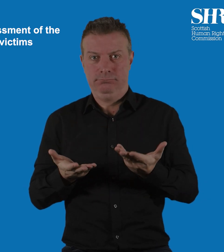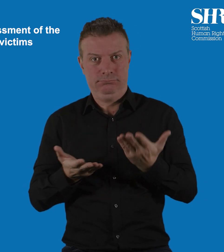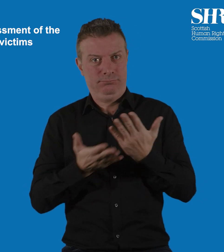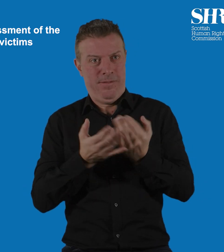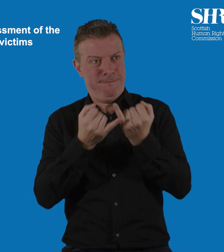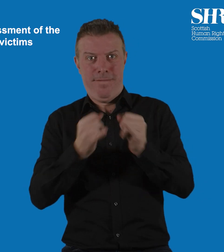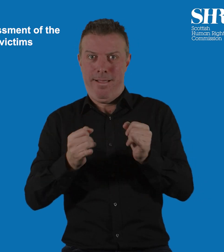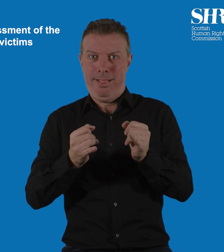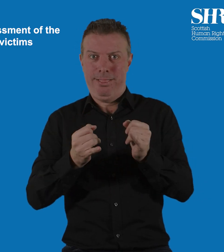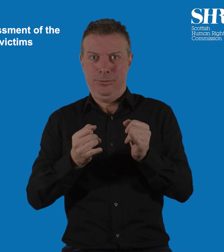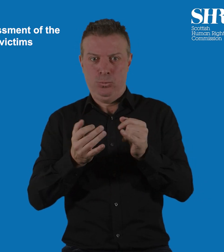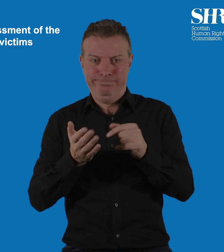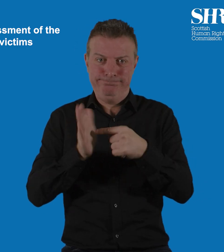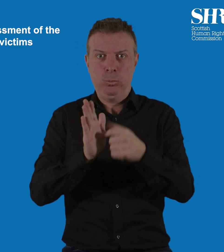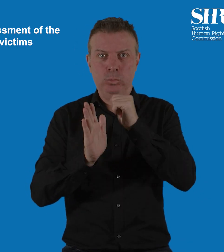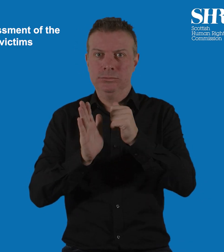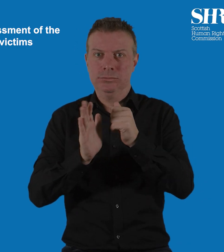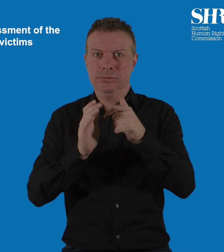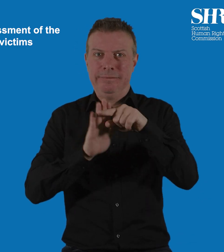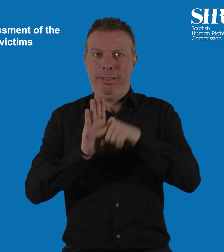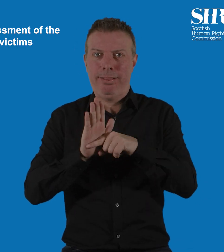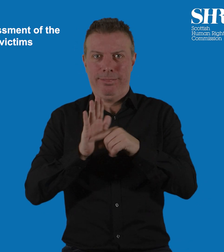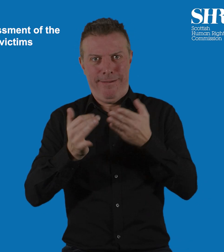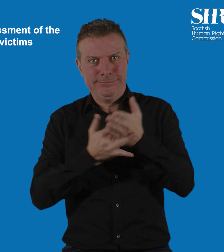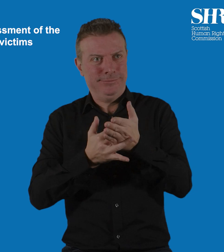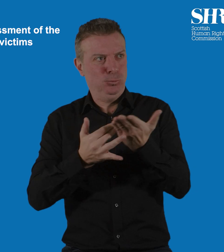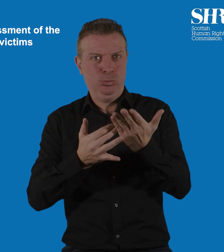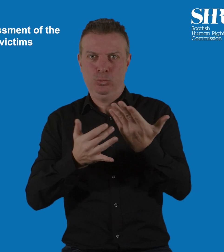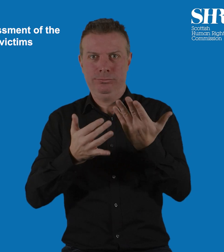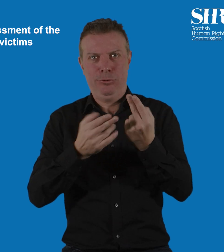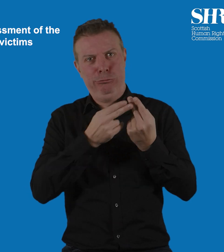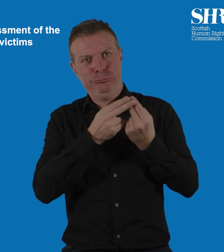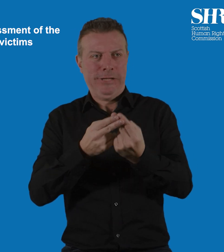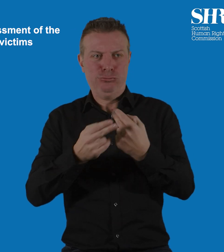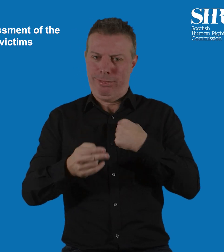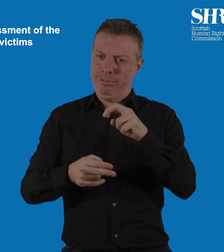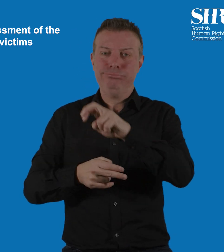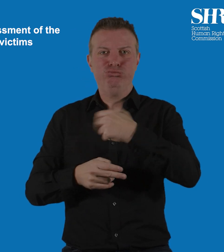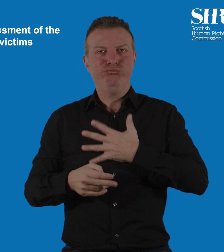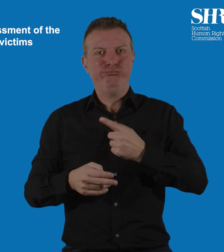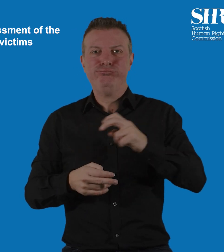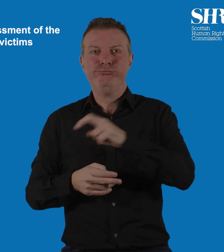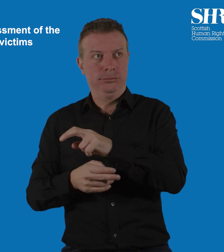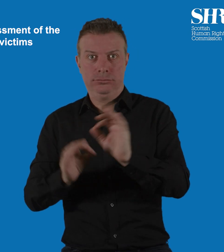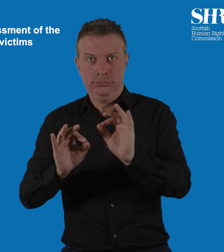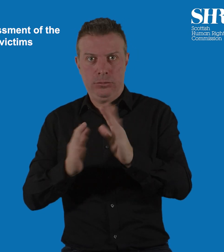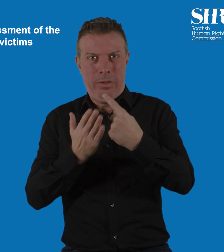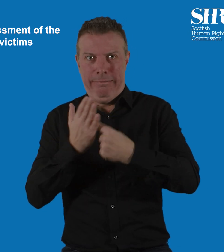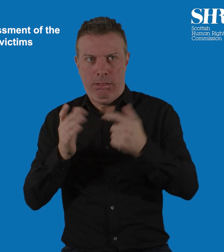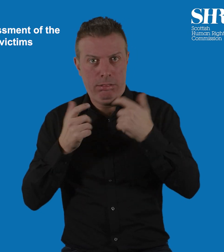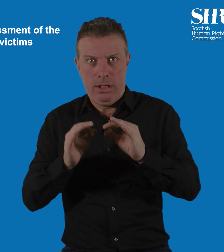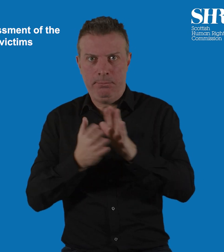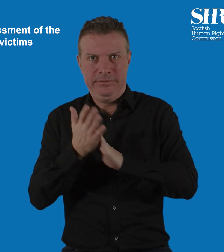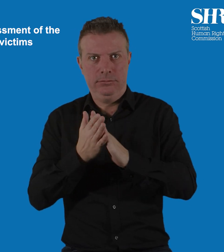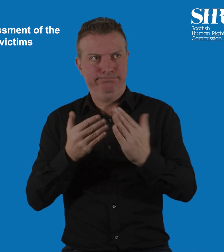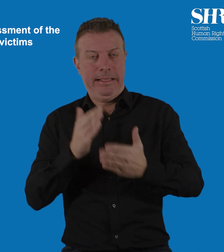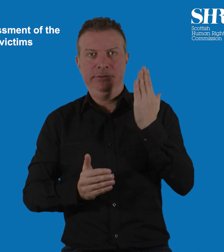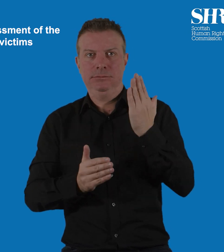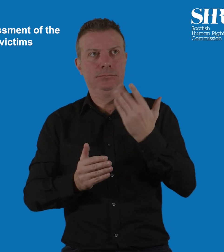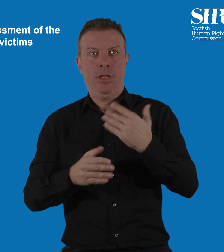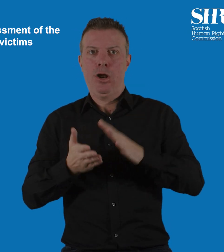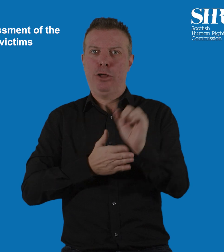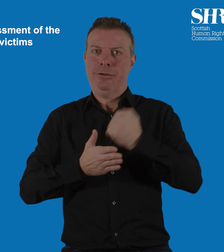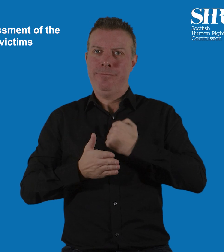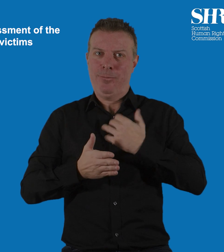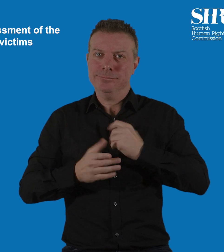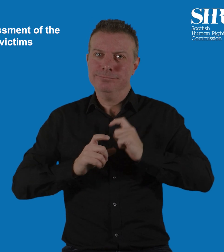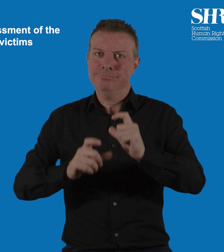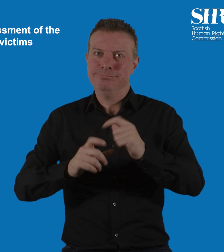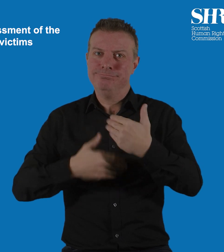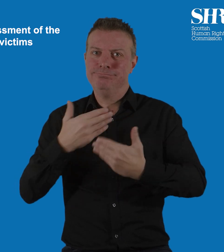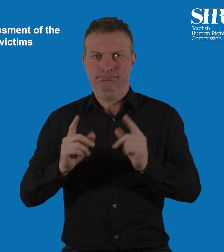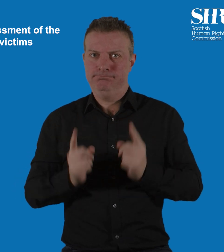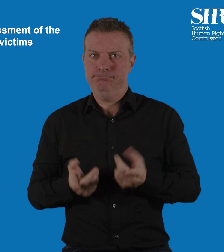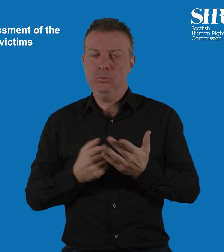The failure to restore legal access to traditional stopping places has further limited cultural practice.